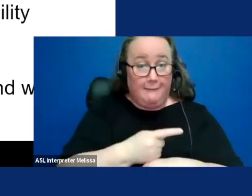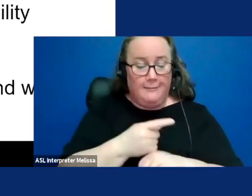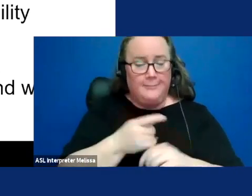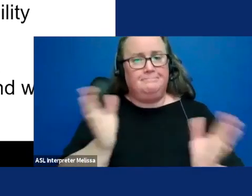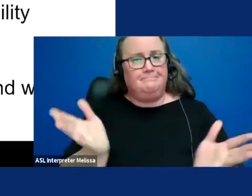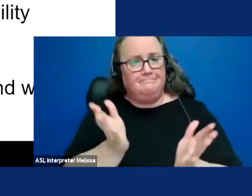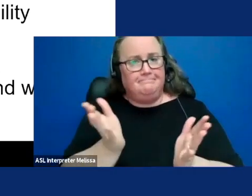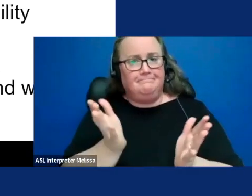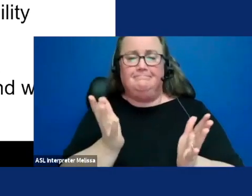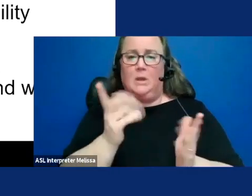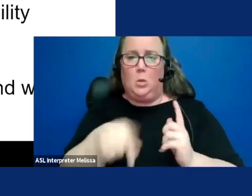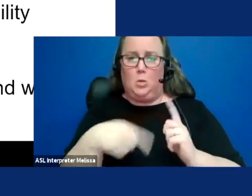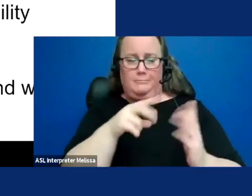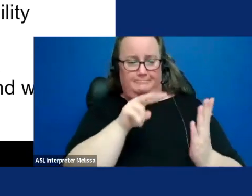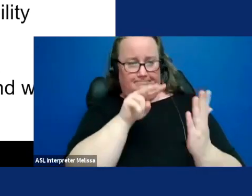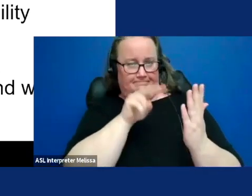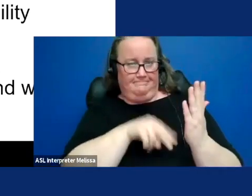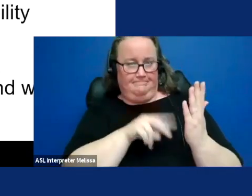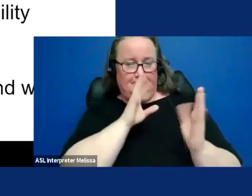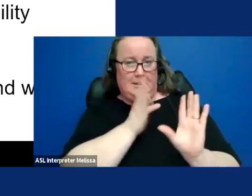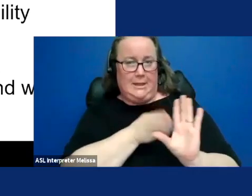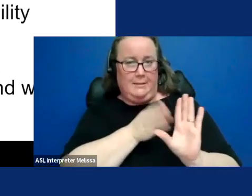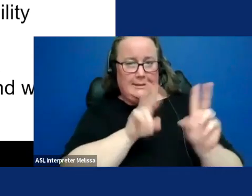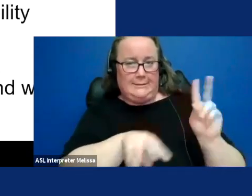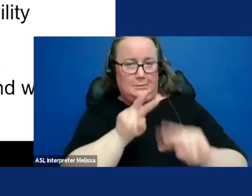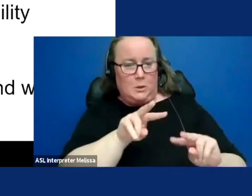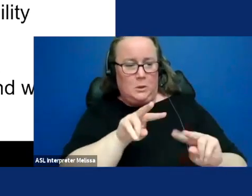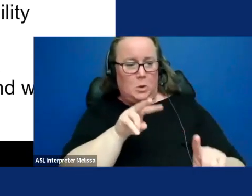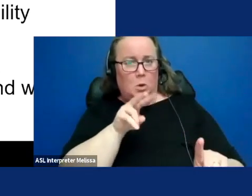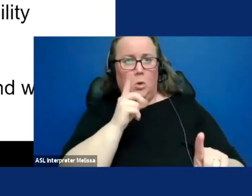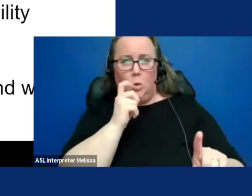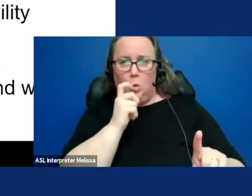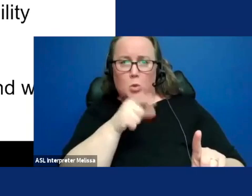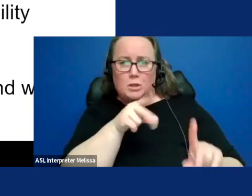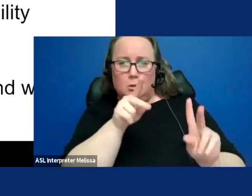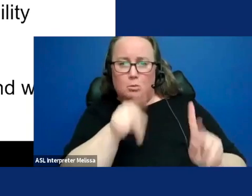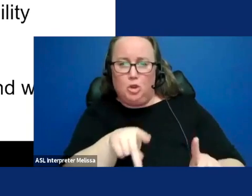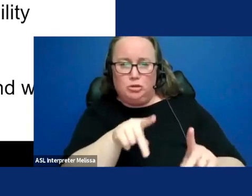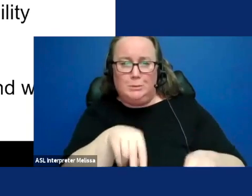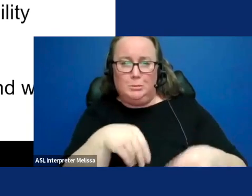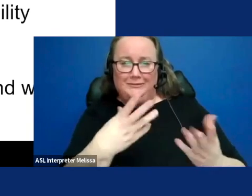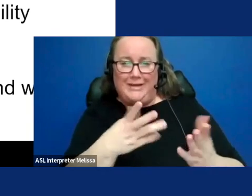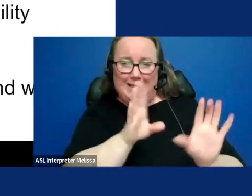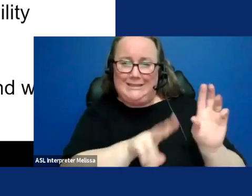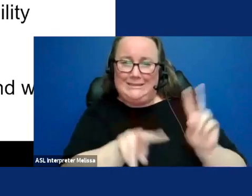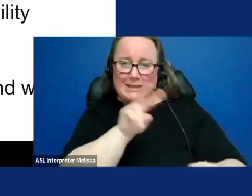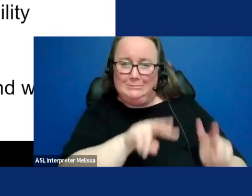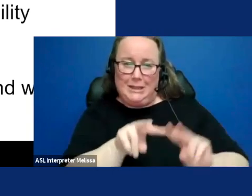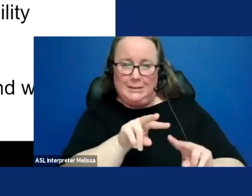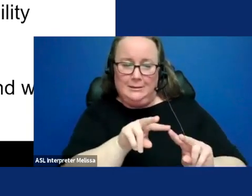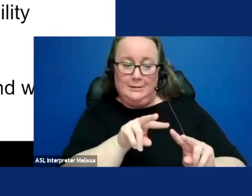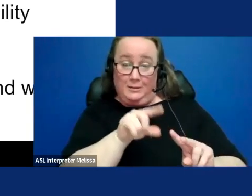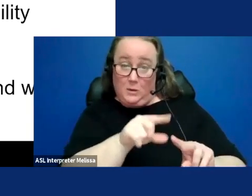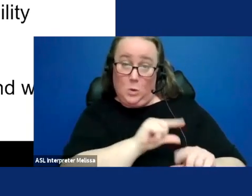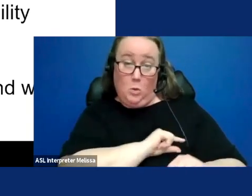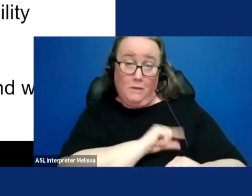make sure you're asking, you know, who is that person making that assessment? Are they someone who is qualified to understand certain disabilities?